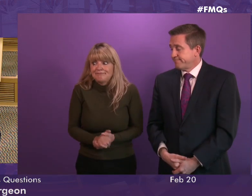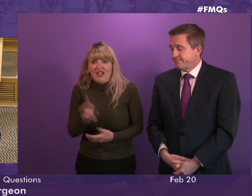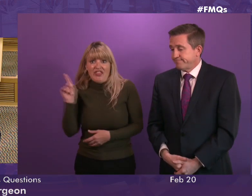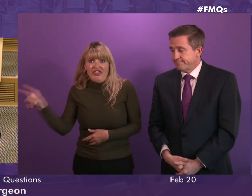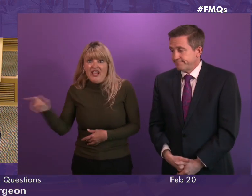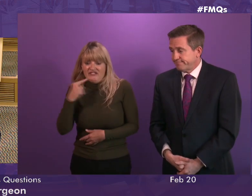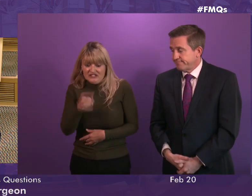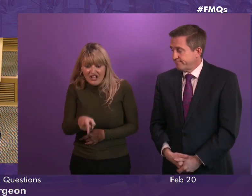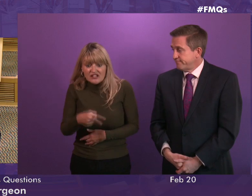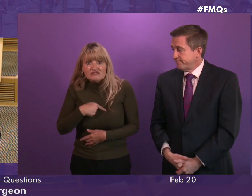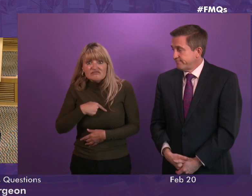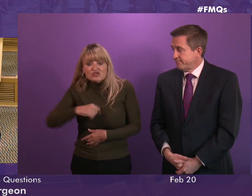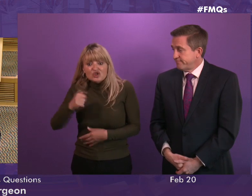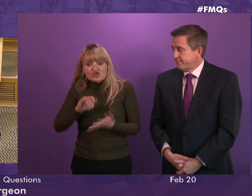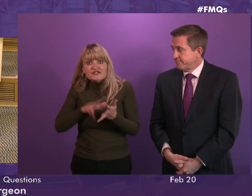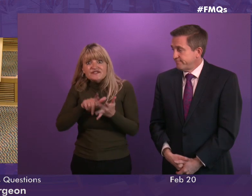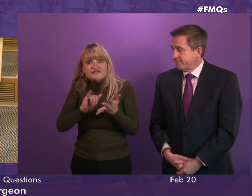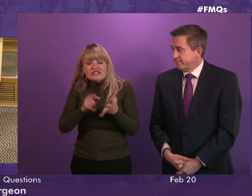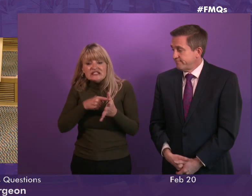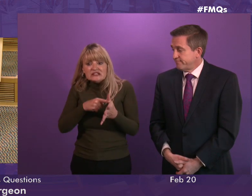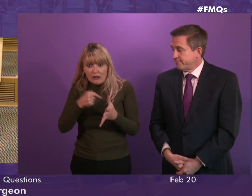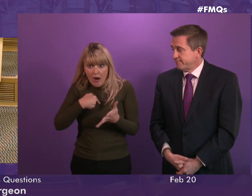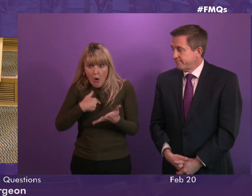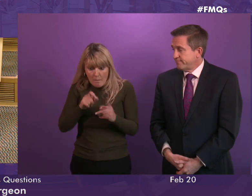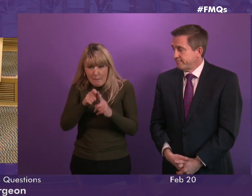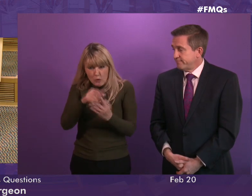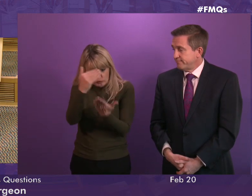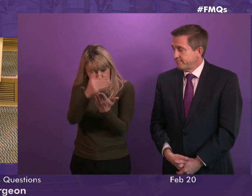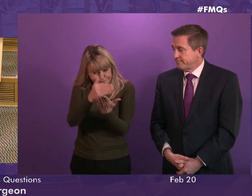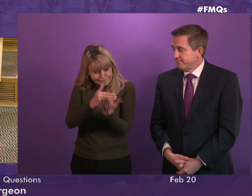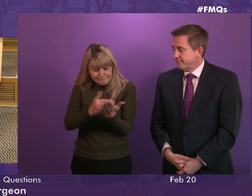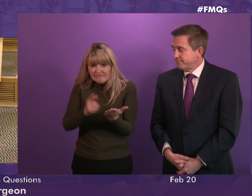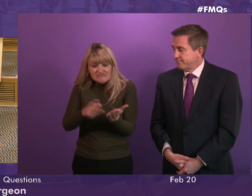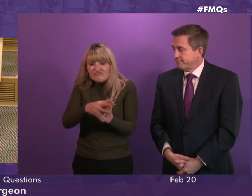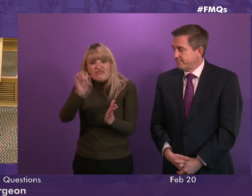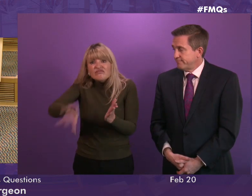dismissed out of hand the constructive proposals that the Scottish Government has made on a